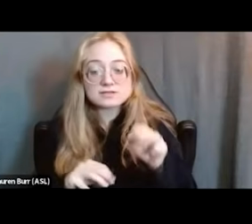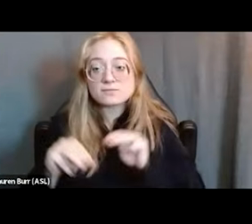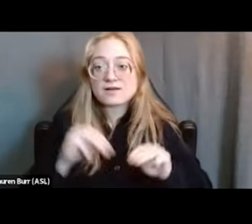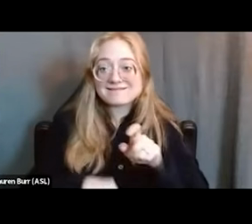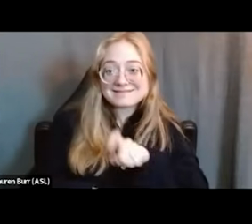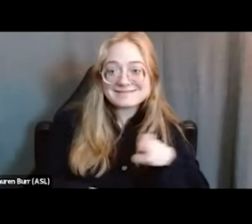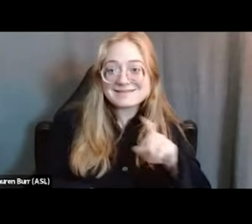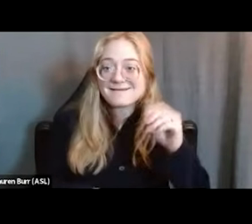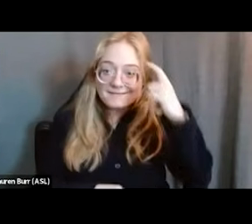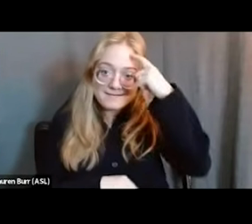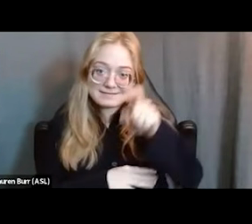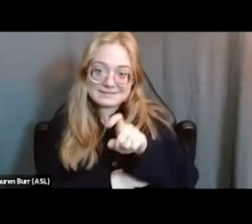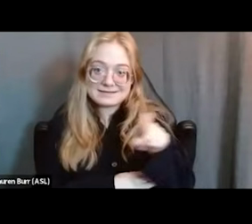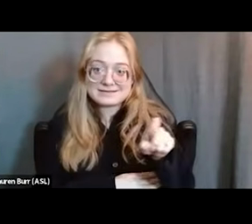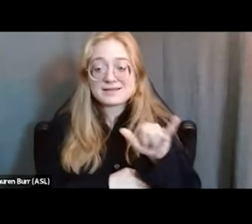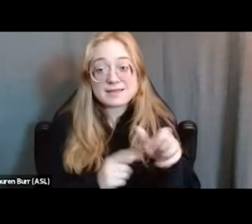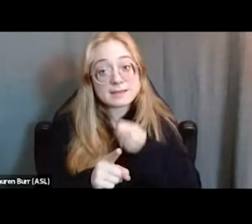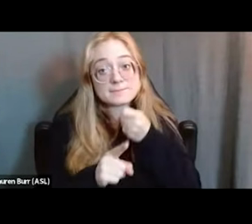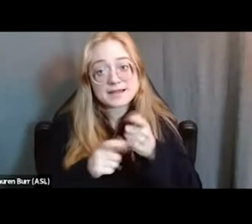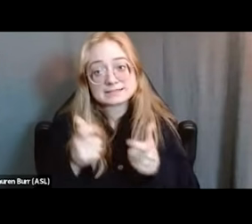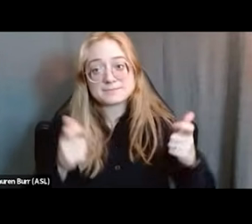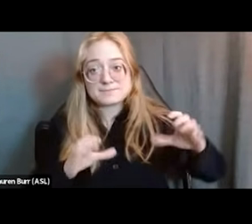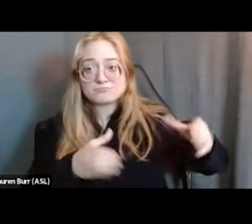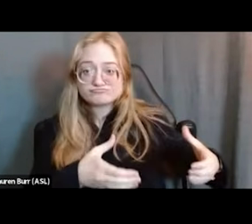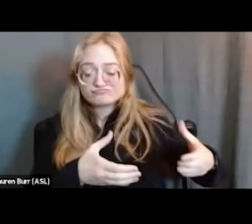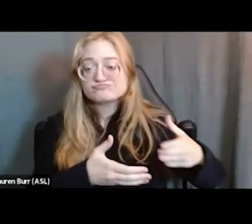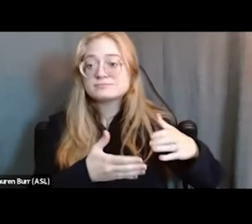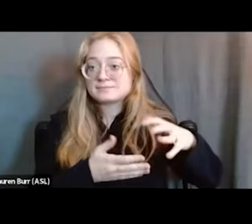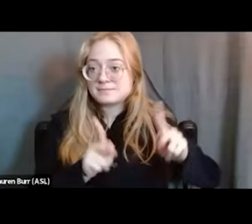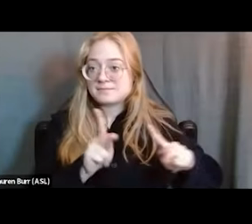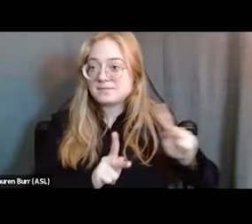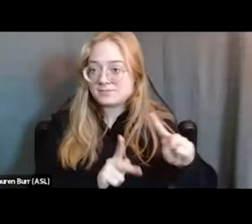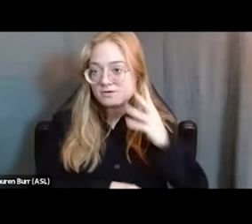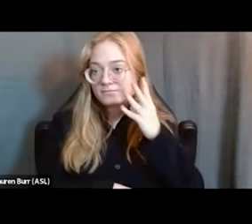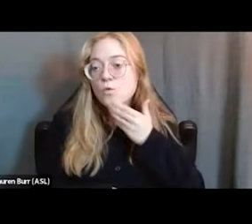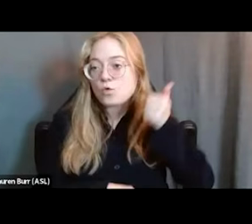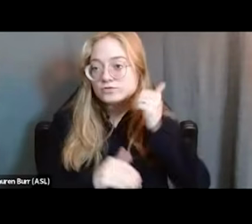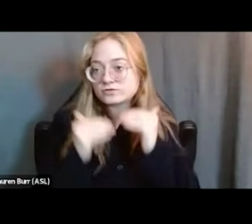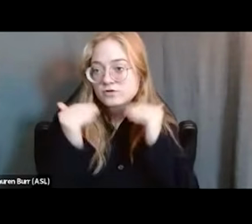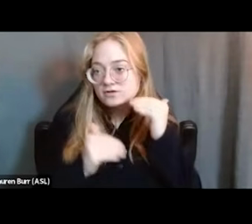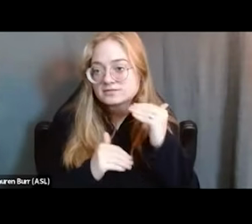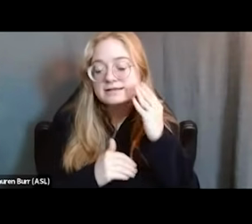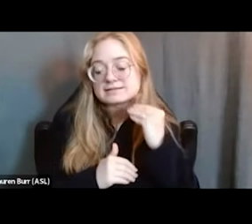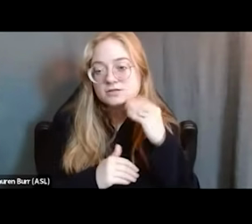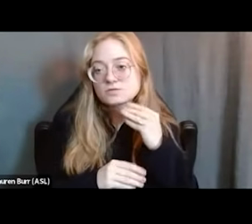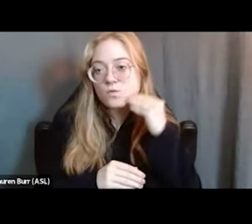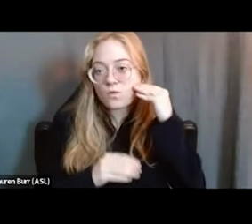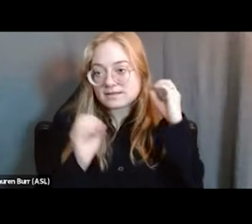which affects a significant portion of the population of older adults experiencing homelessness. When they're not able to access that care